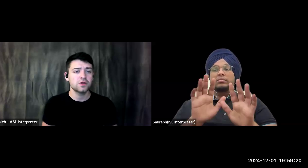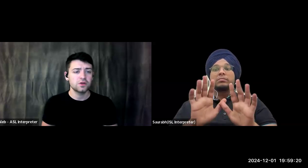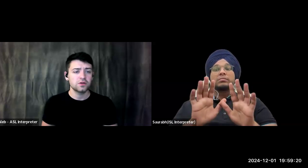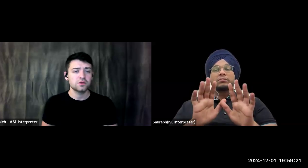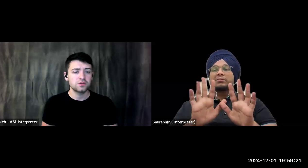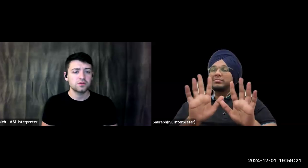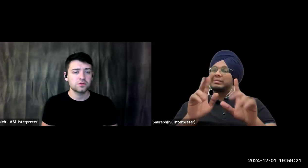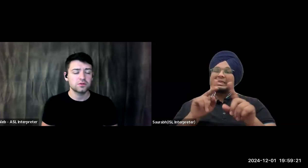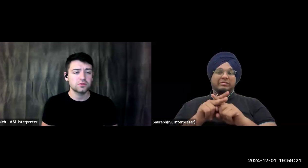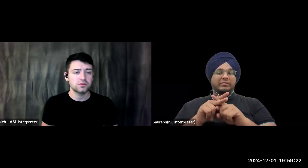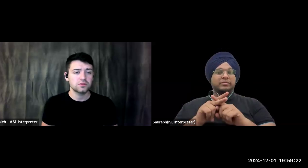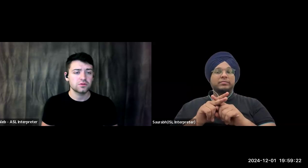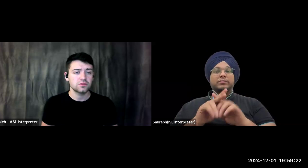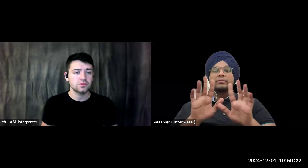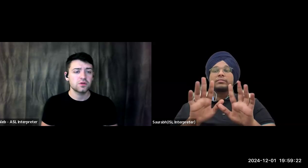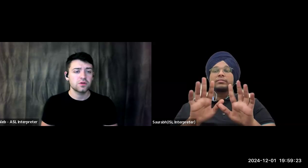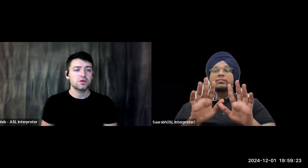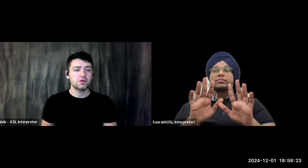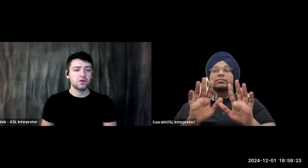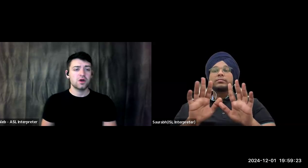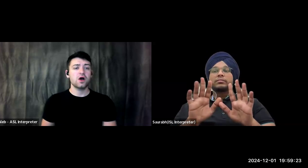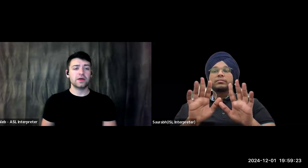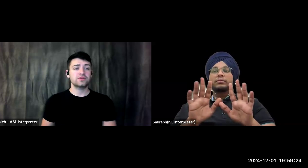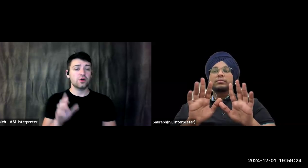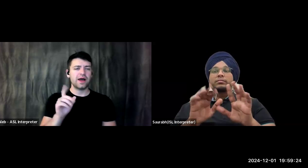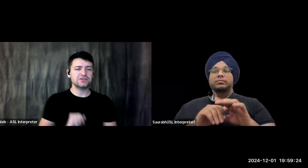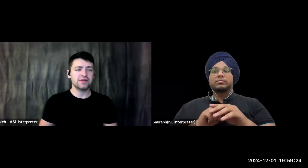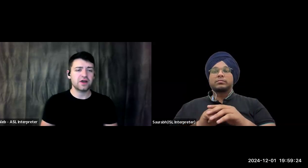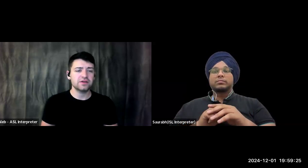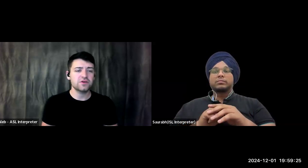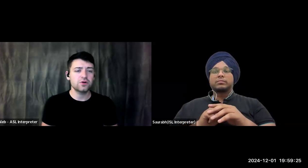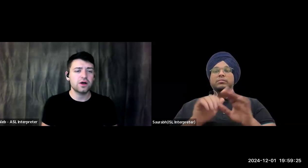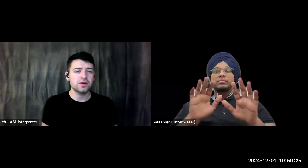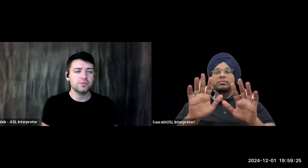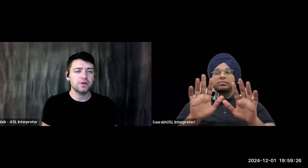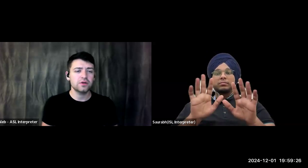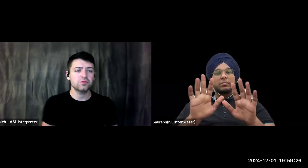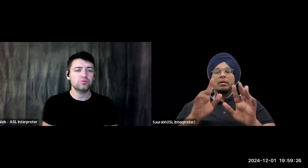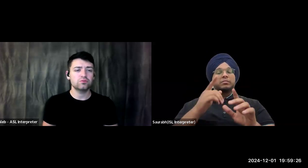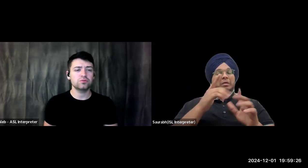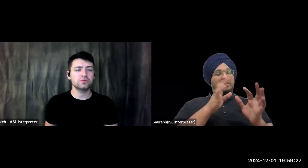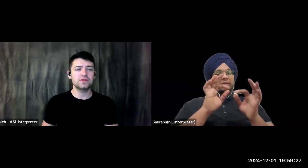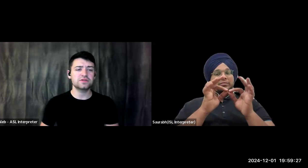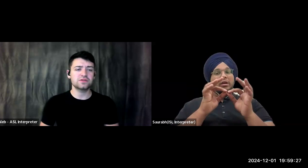Can you tell Divya to back up a little bit? [Caleb speaking] Okay, so actually I've got it.